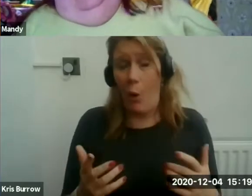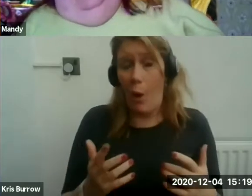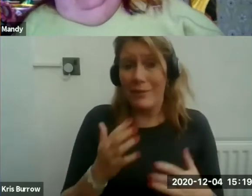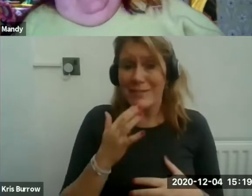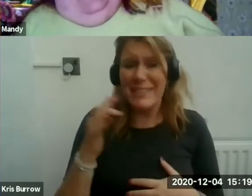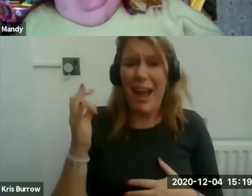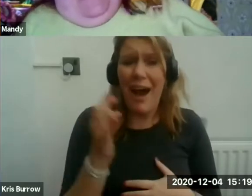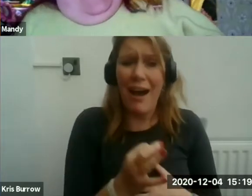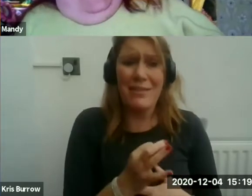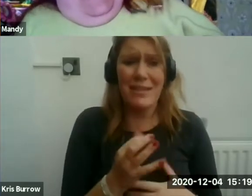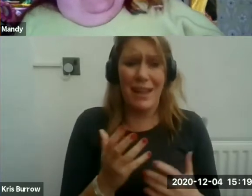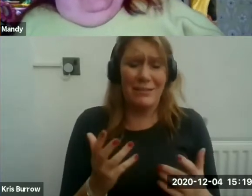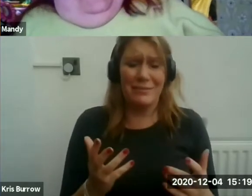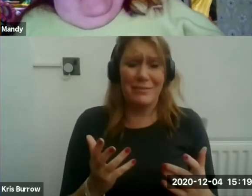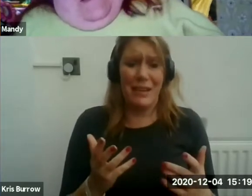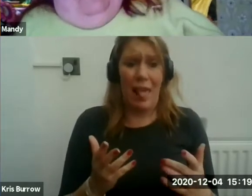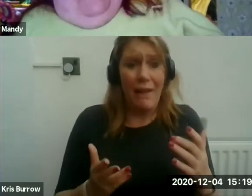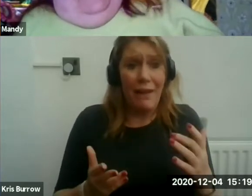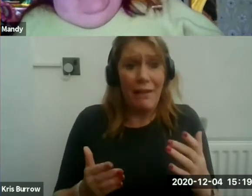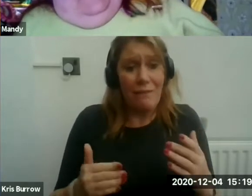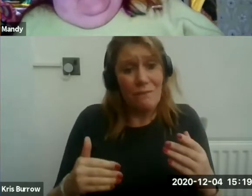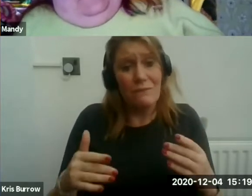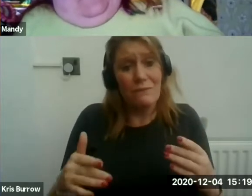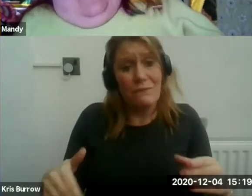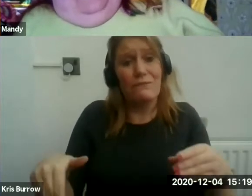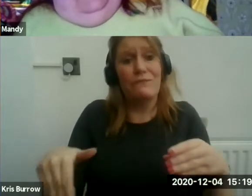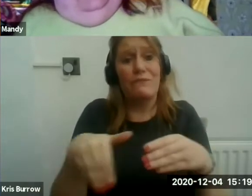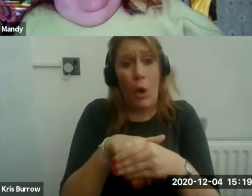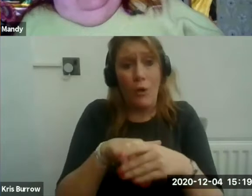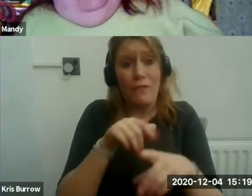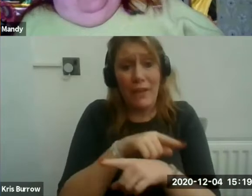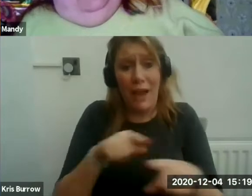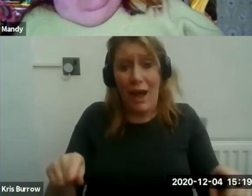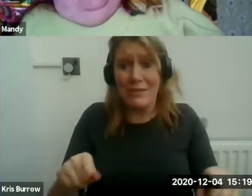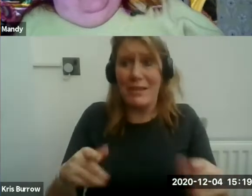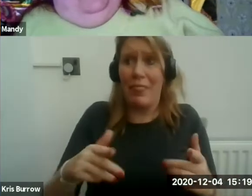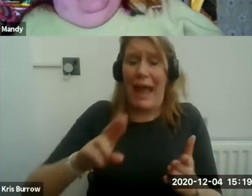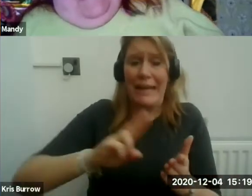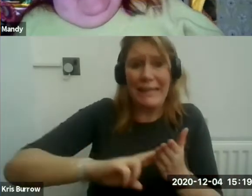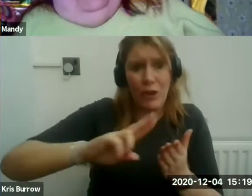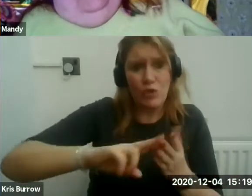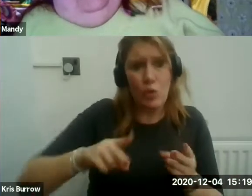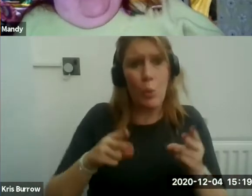using the character things that you are naturally, obviously someone with quite a strong northern accent. Seeing the rhythms and words that are even funnier